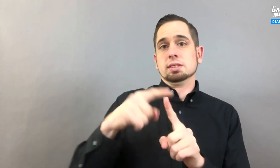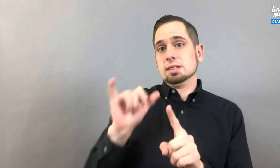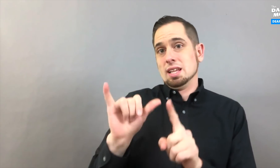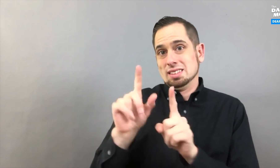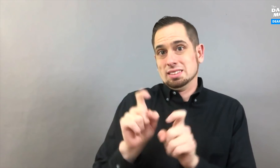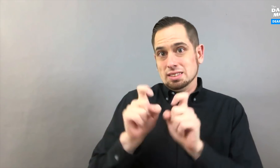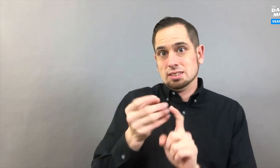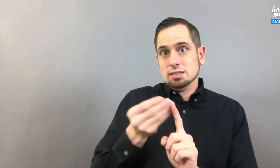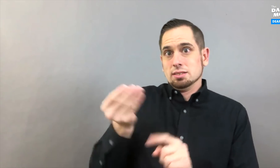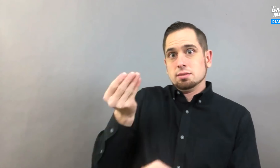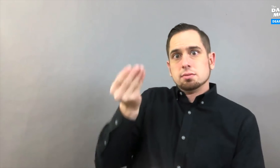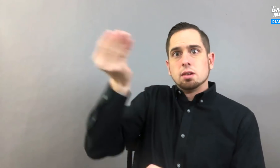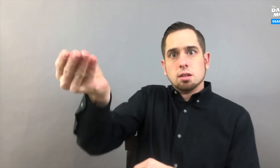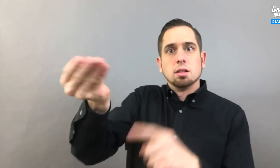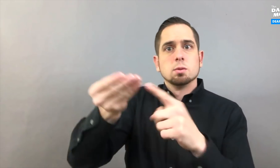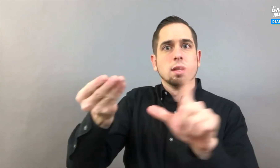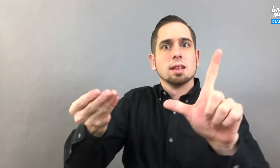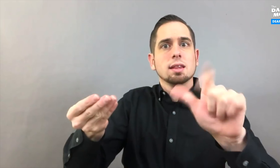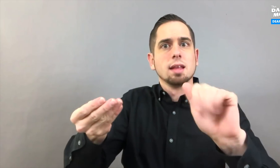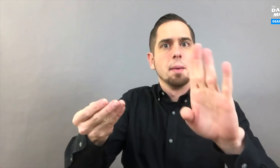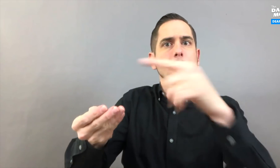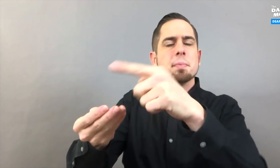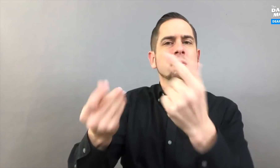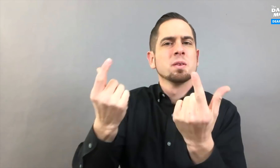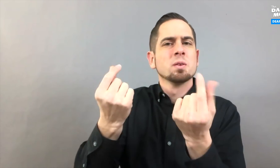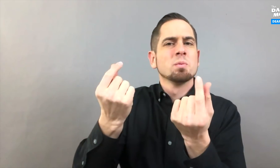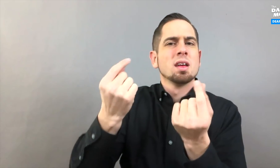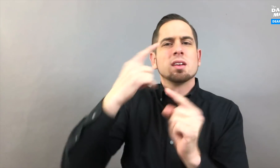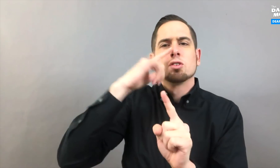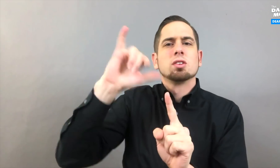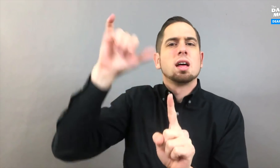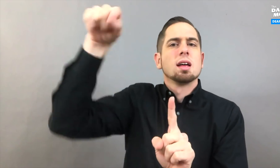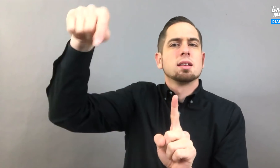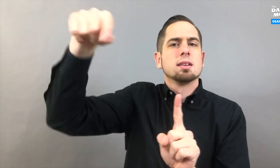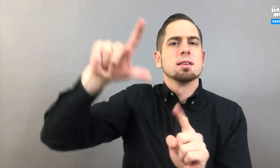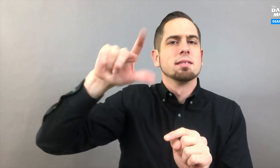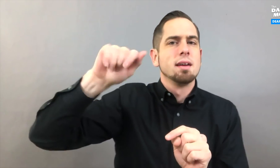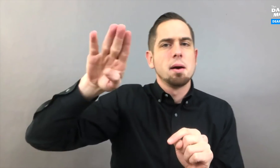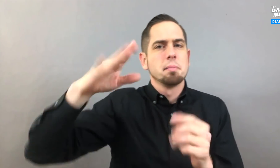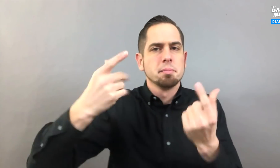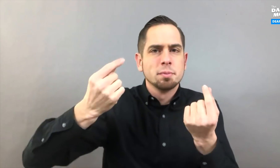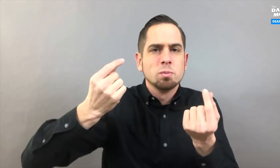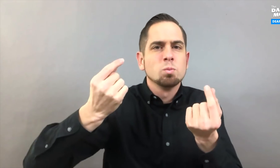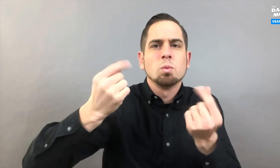Plus, once that test is given to the lab, what does the testing process look like?